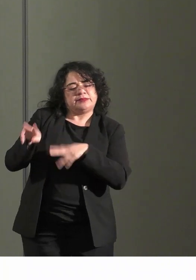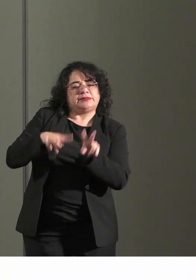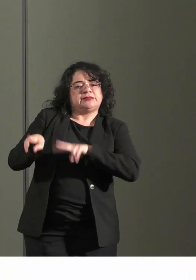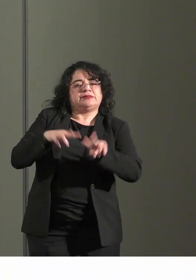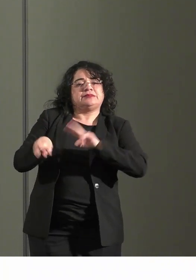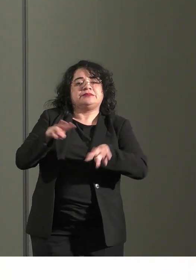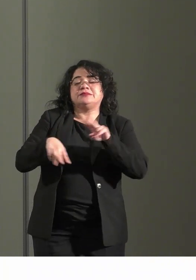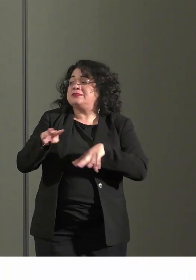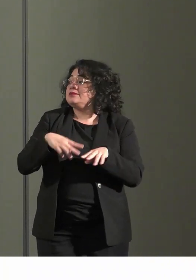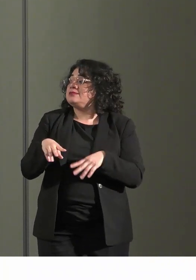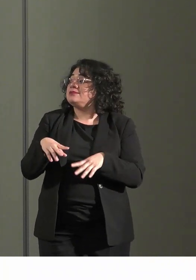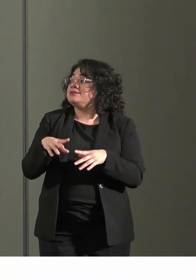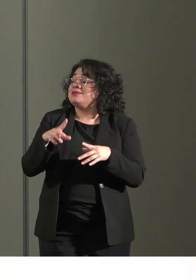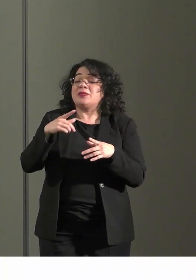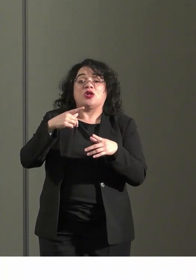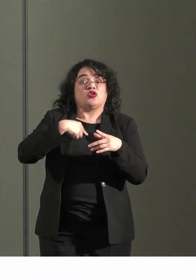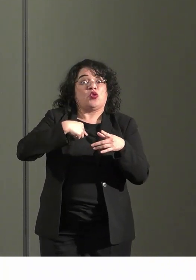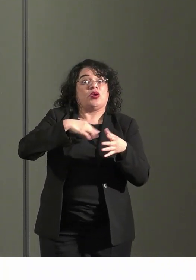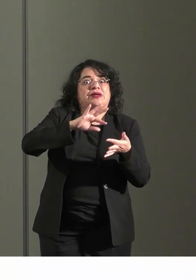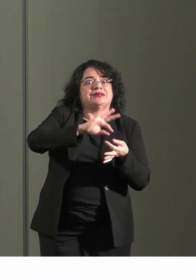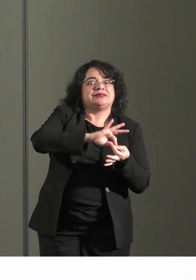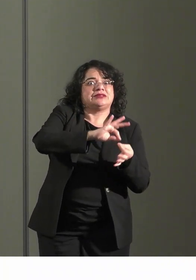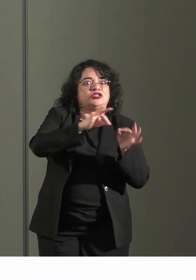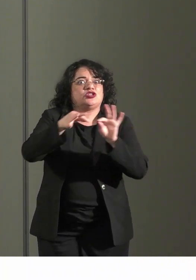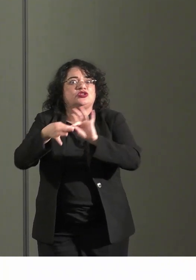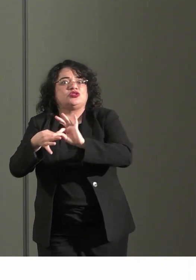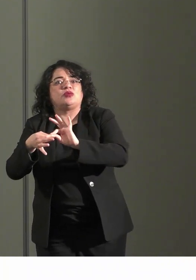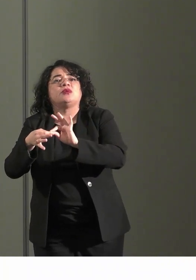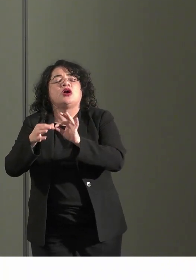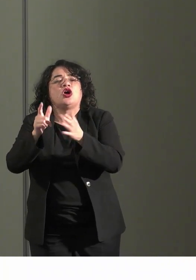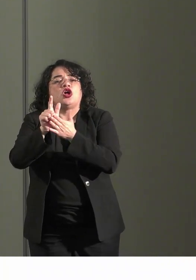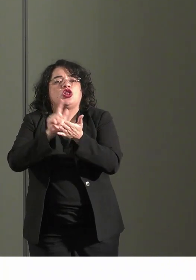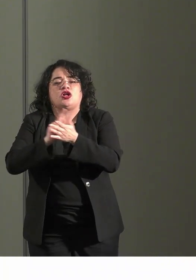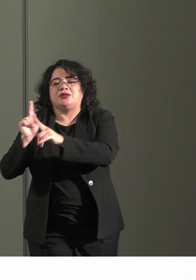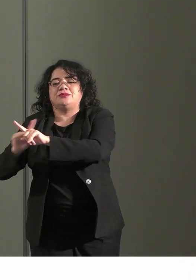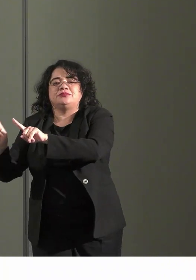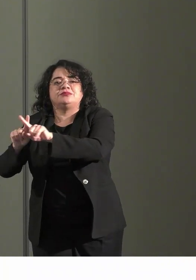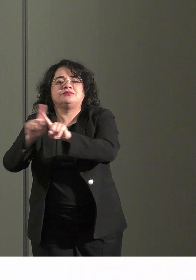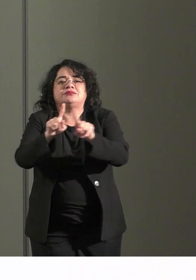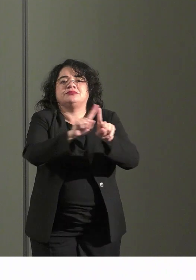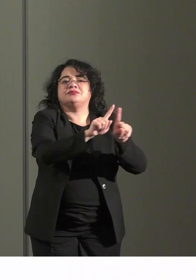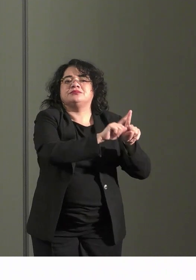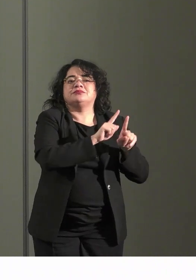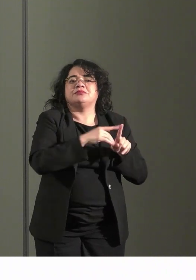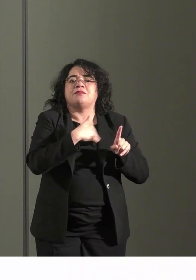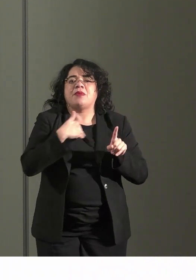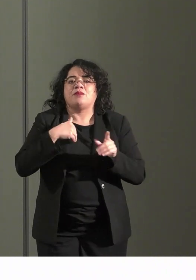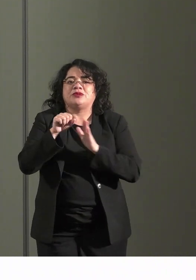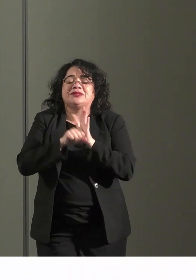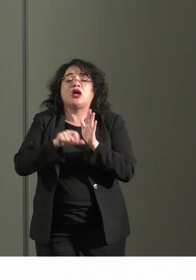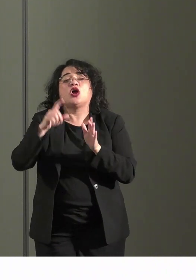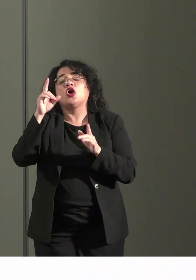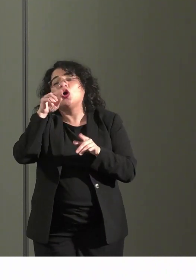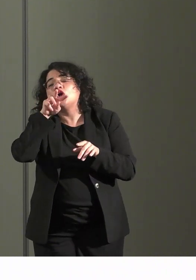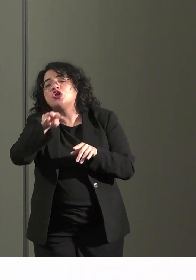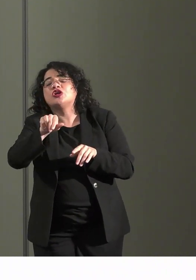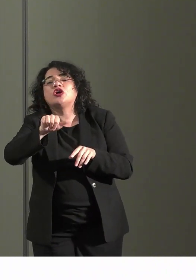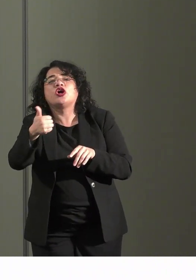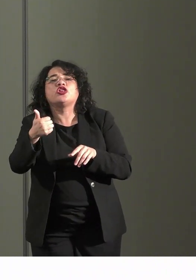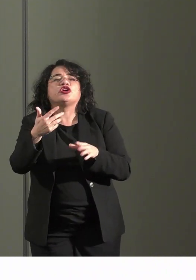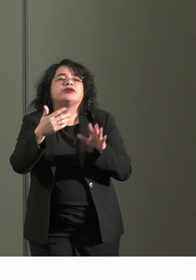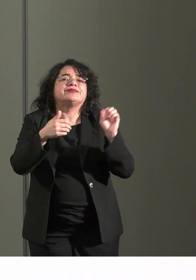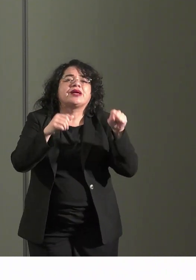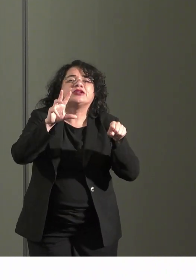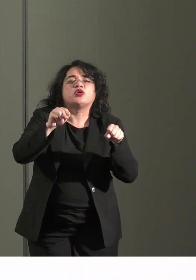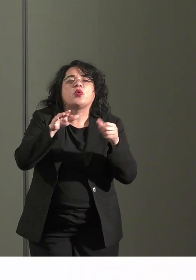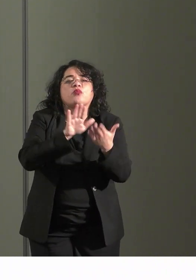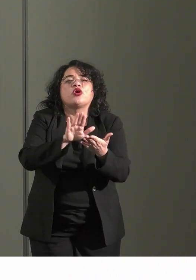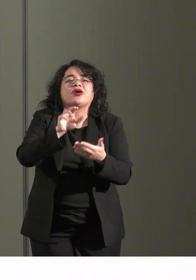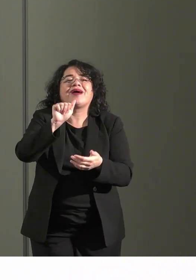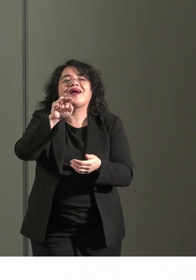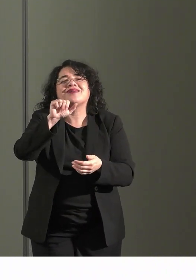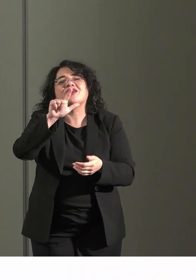know how it is interpreted the law is not fully enforced and tend to take a narrow view. It is